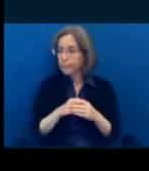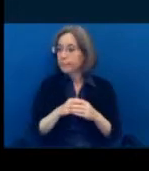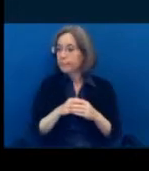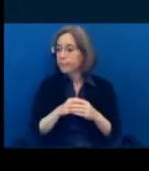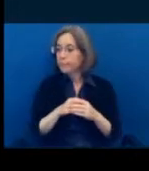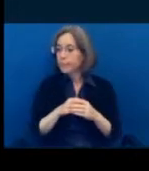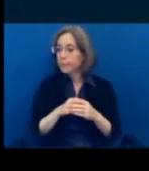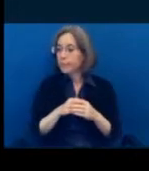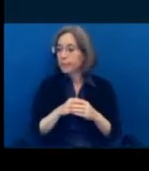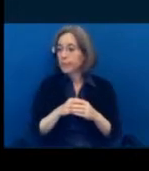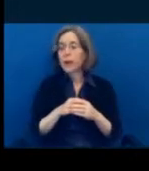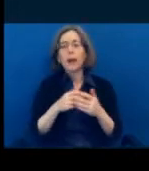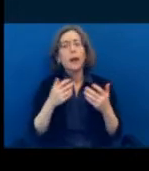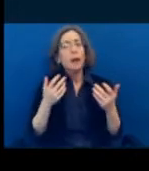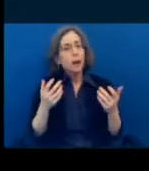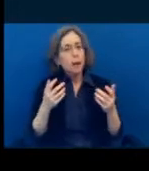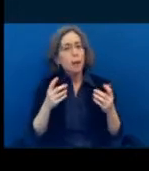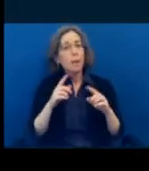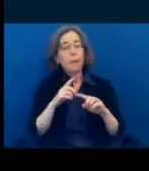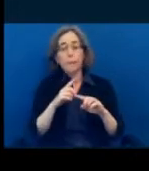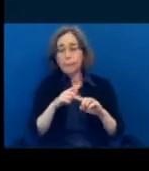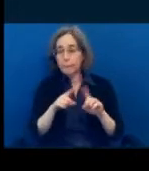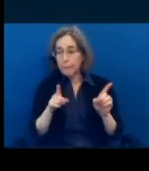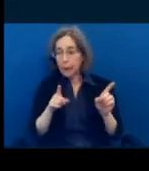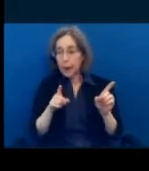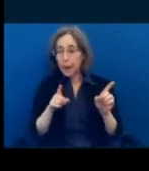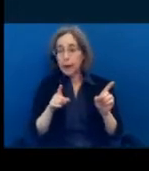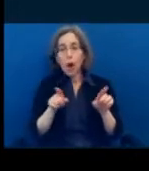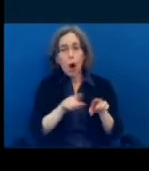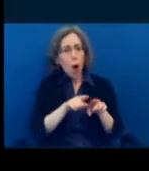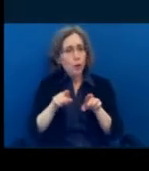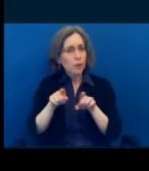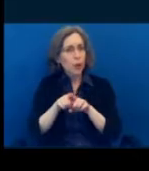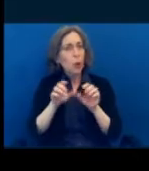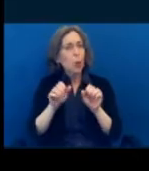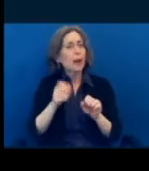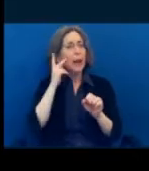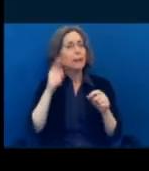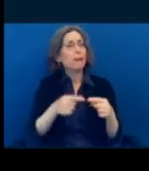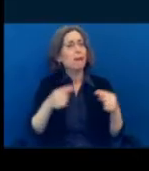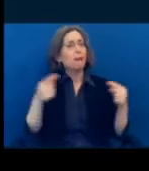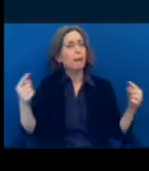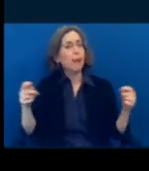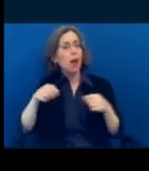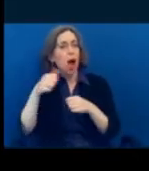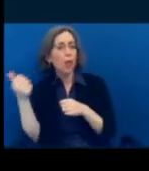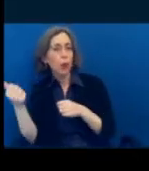SO, HE ALSO DEFINES THE OTHER, THE PERSON THAT'S NOT THE IDEAL. WHICH BY DEFAULT IS ANYONE WHO'S